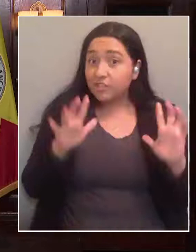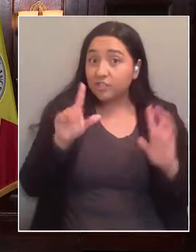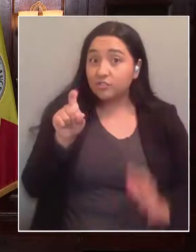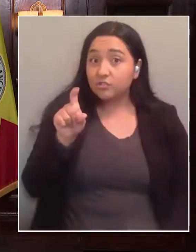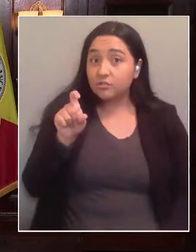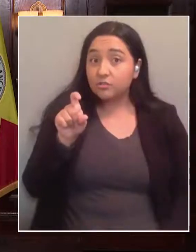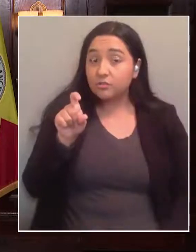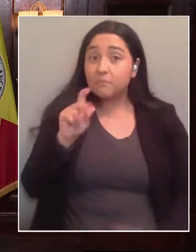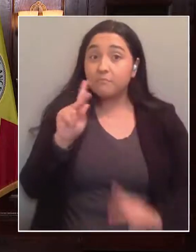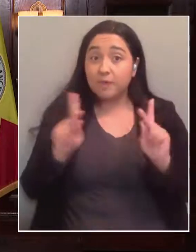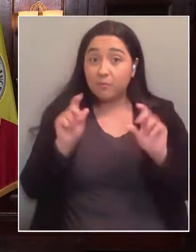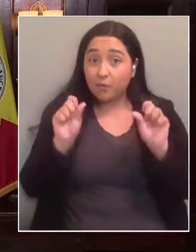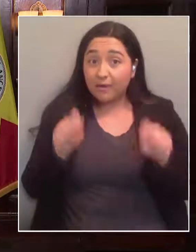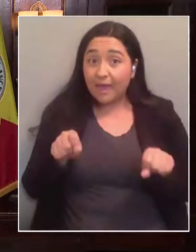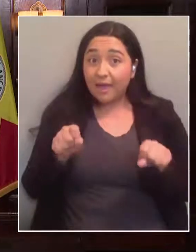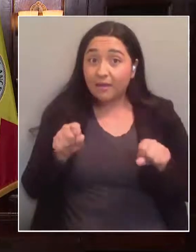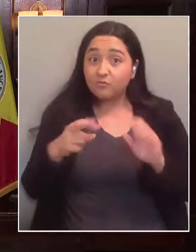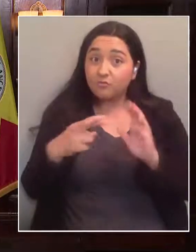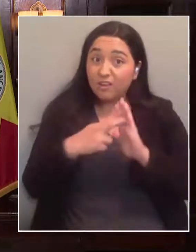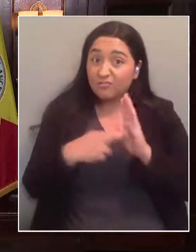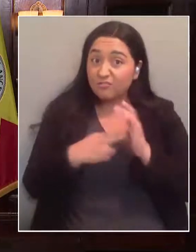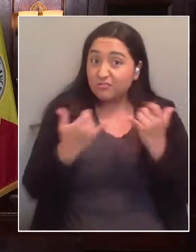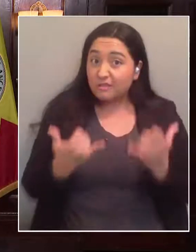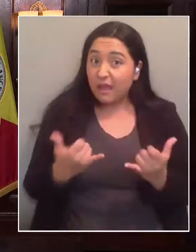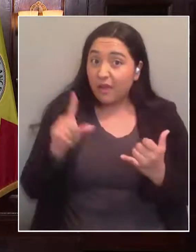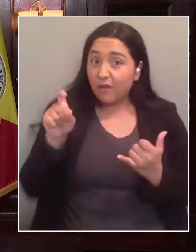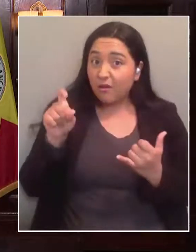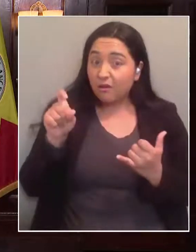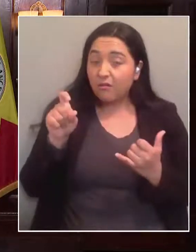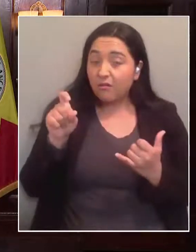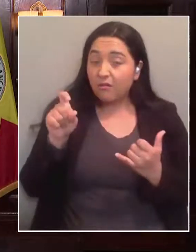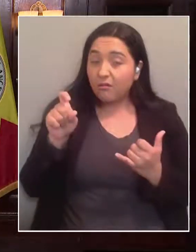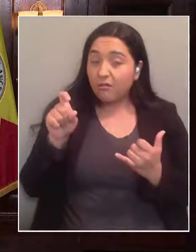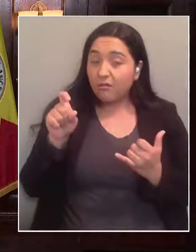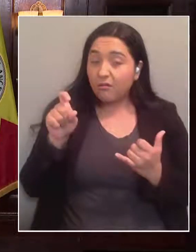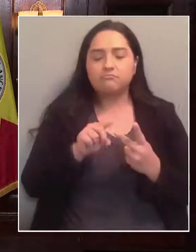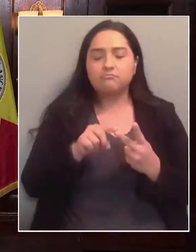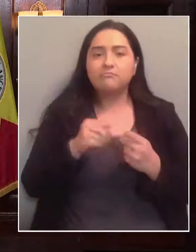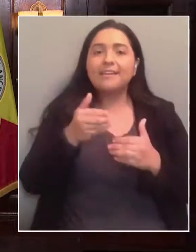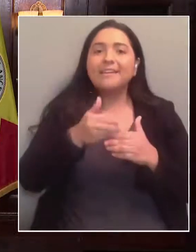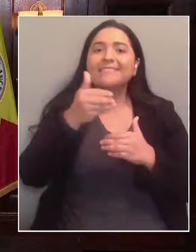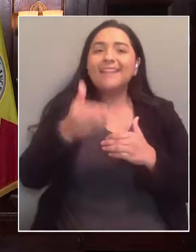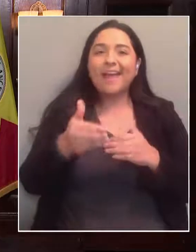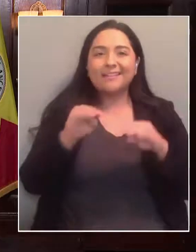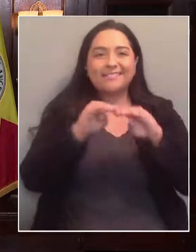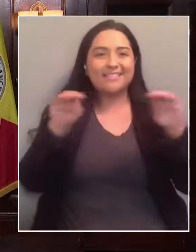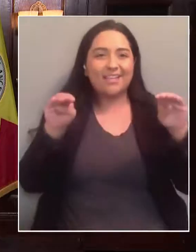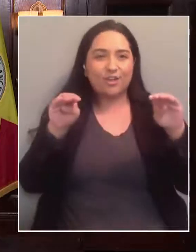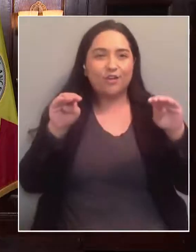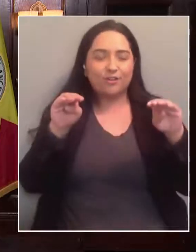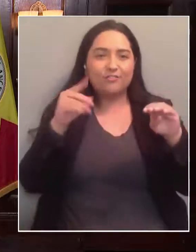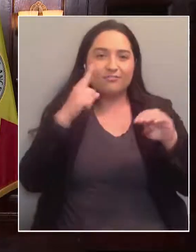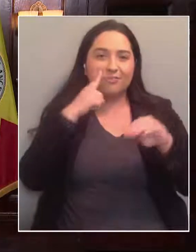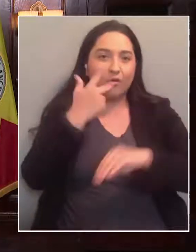AND ALSO ONCE WE MOVE ON TO THE NEXT GROUPS OF ELIGIBLE PEOPLE FOR THE VACCINATIONS ESPECIALLY